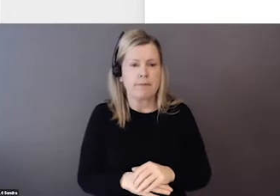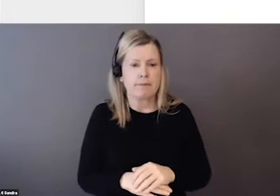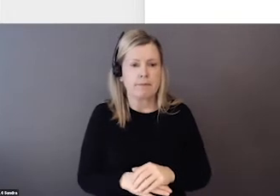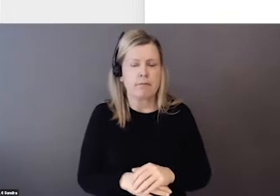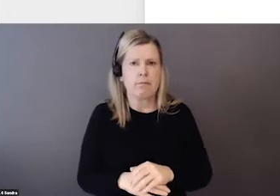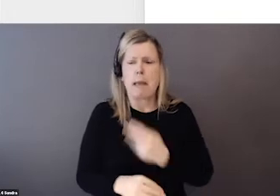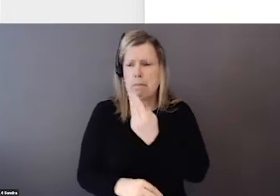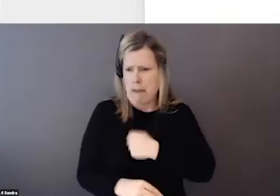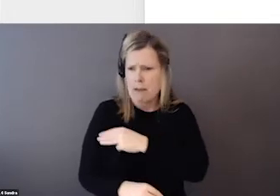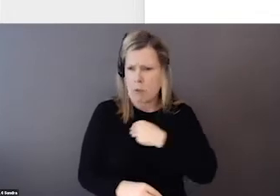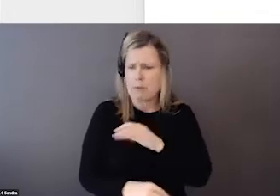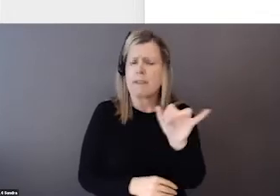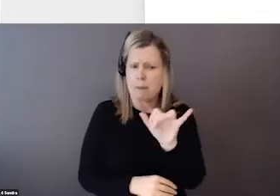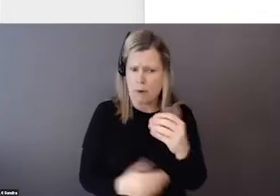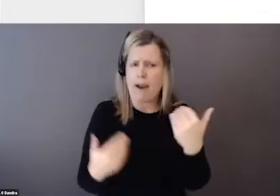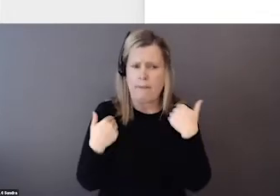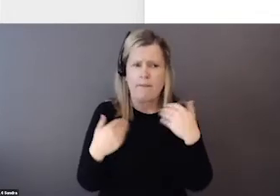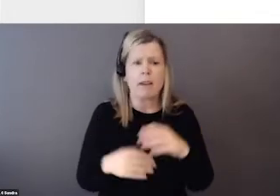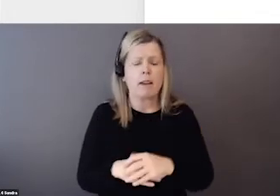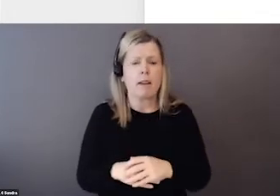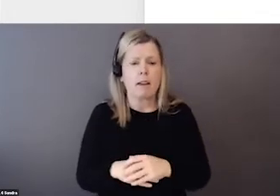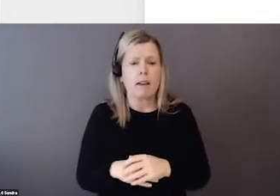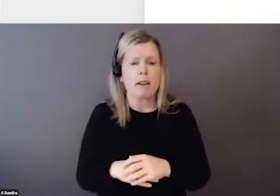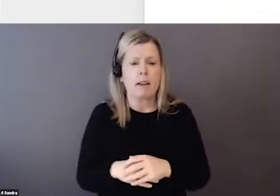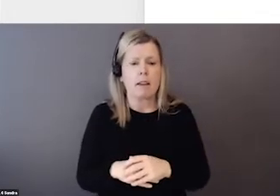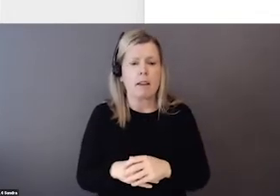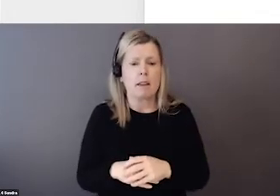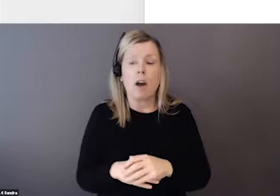has something similar; Acts that are starting to be developed in British Columbia